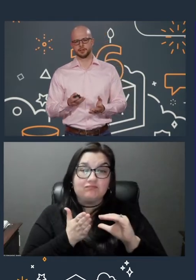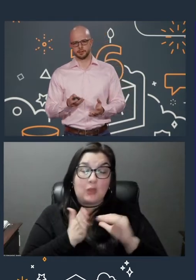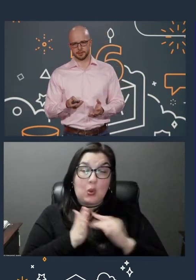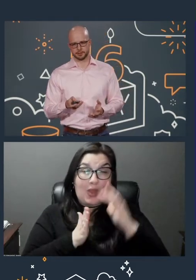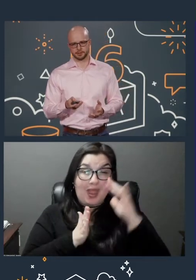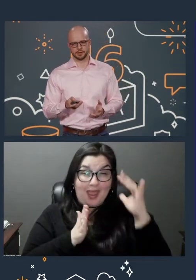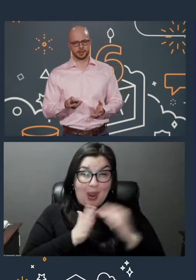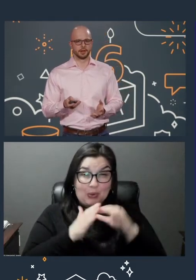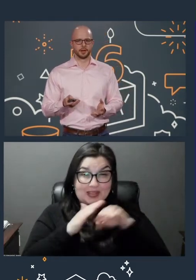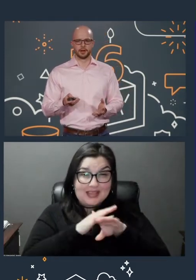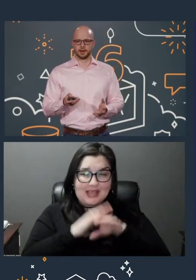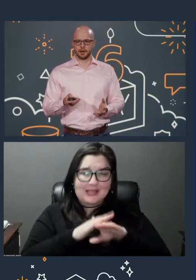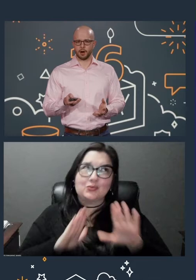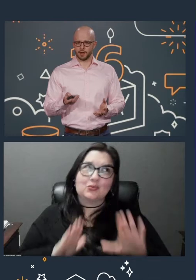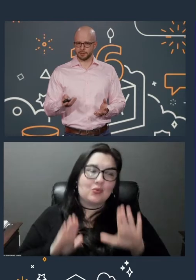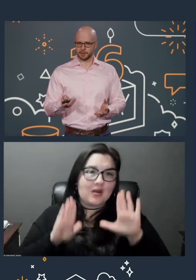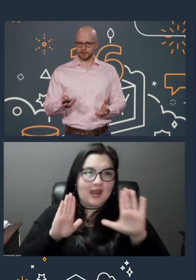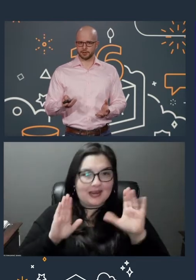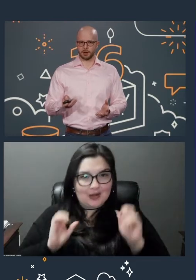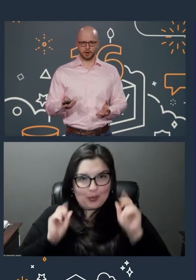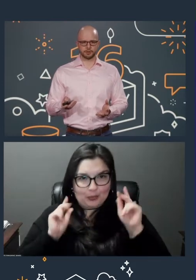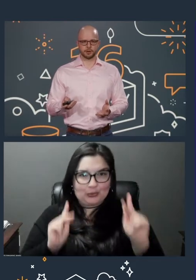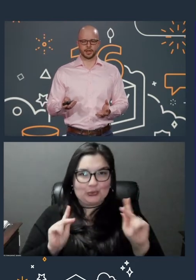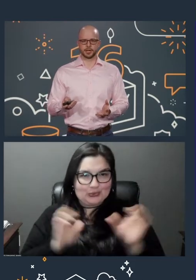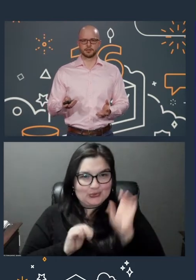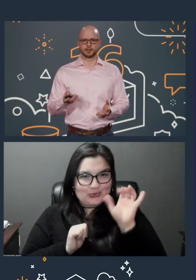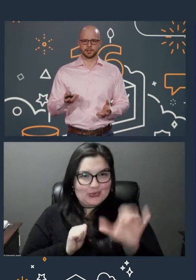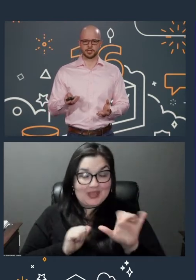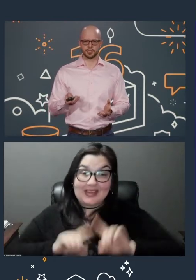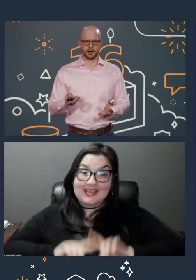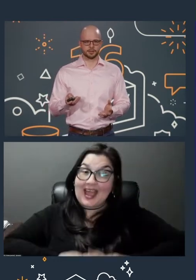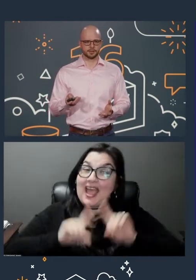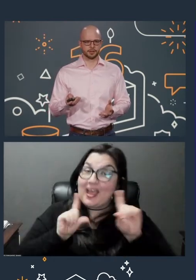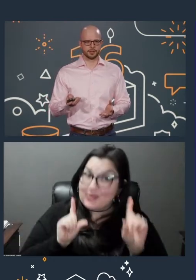to do this. However, there's also a transition cost.